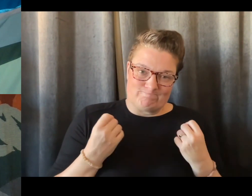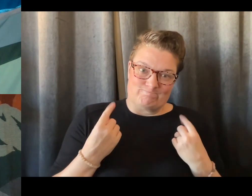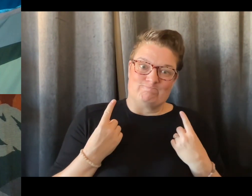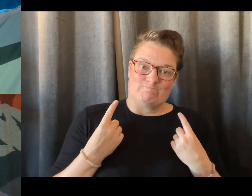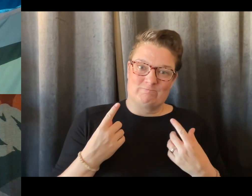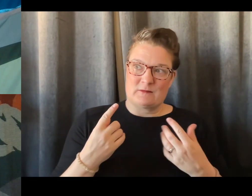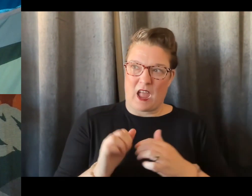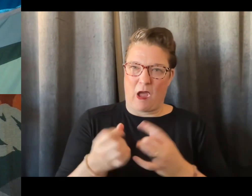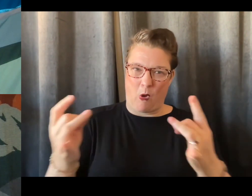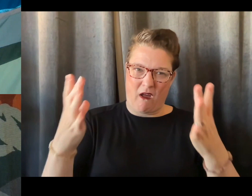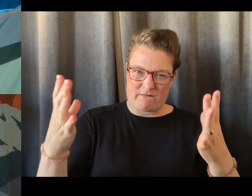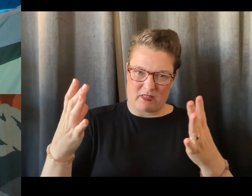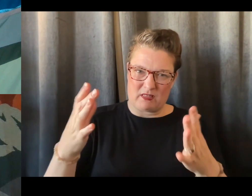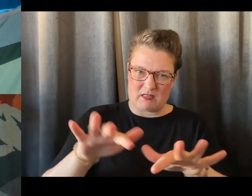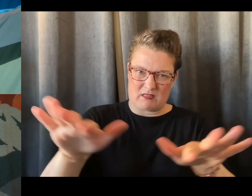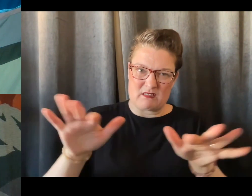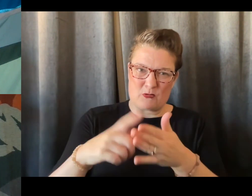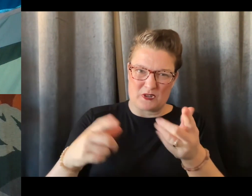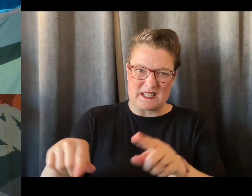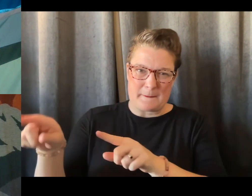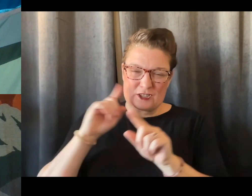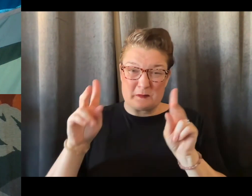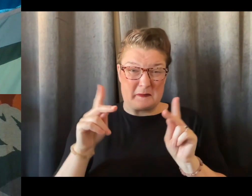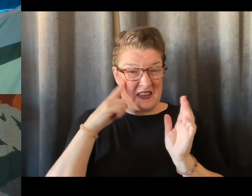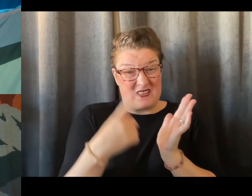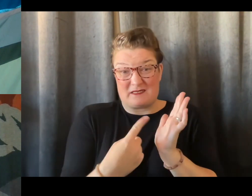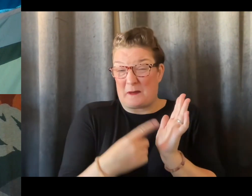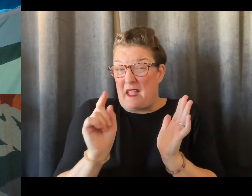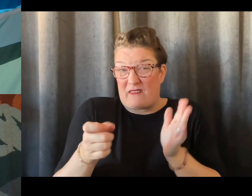And I think sometimes like you have to let yourself feel it to feel motivated to